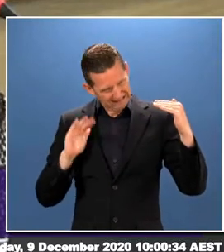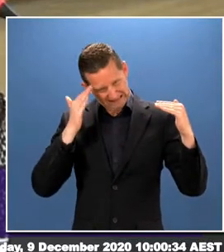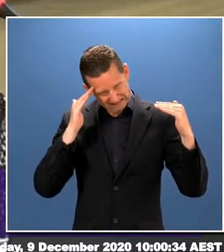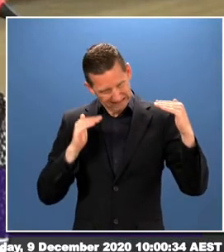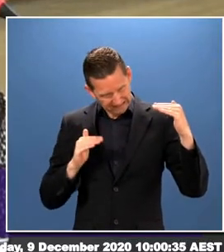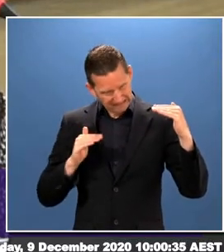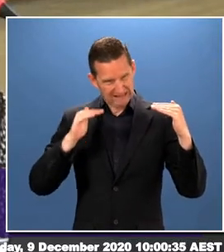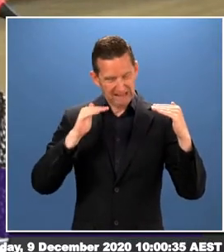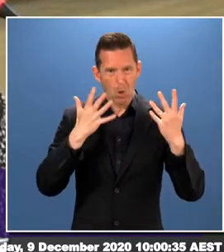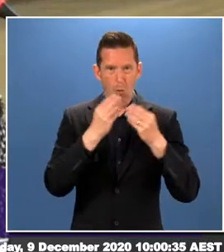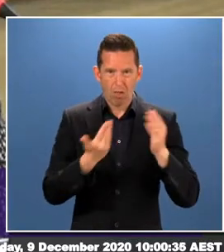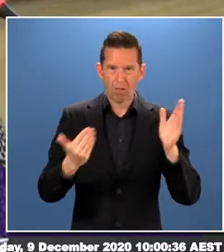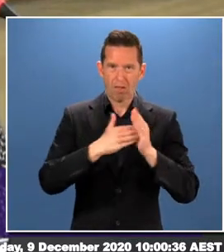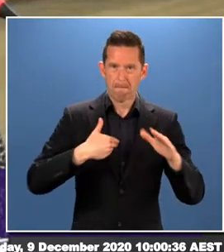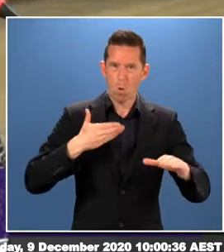I think so.